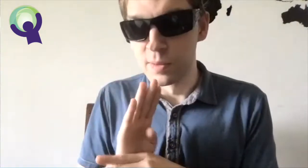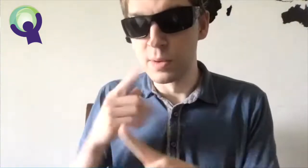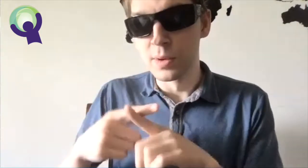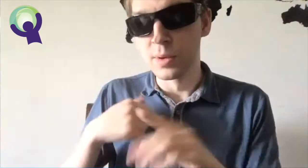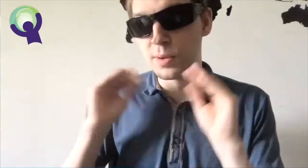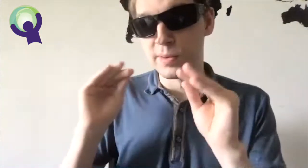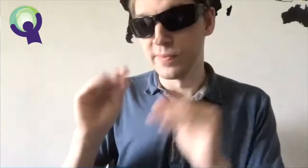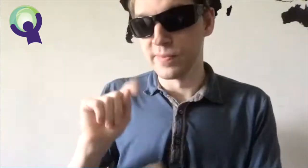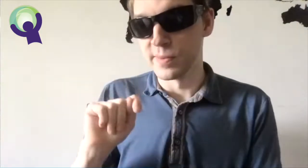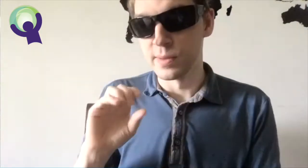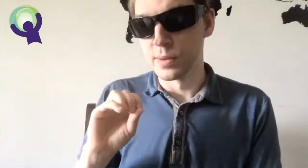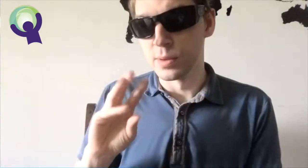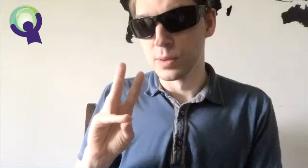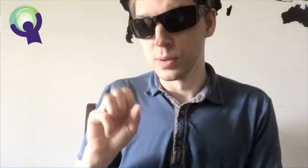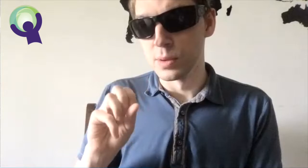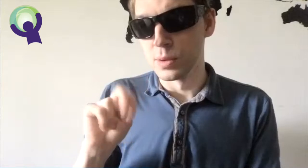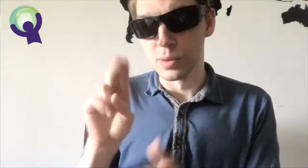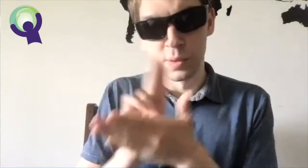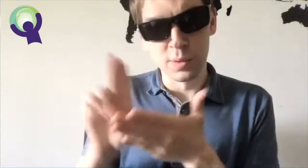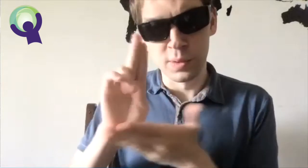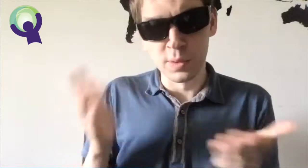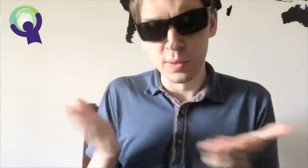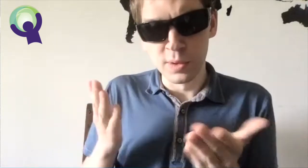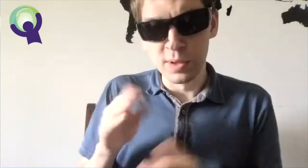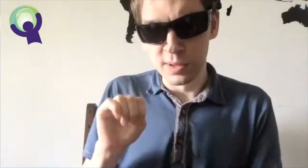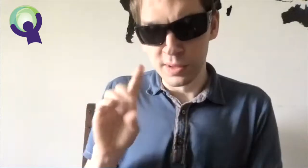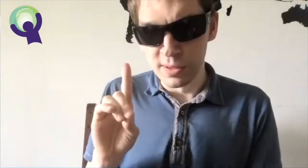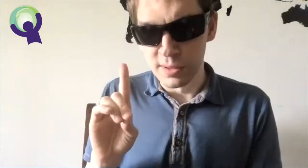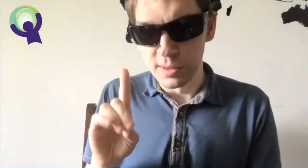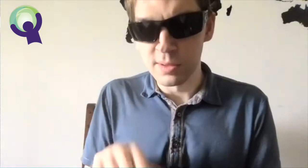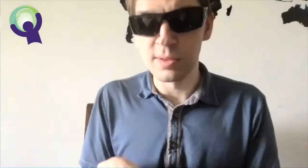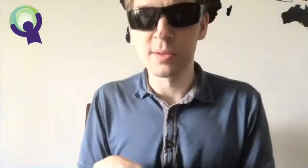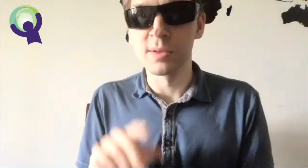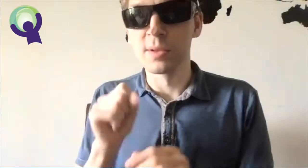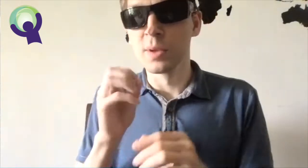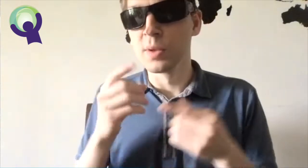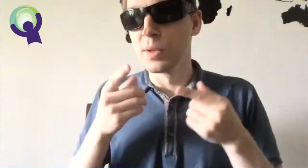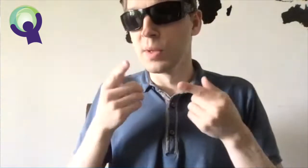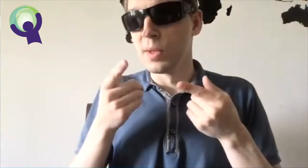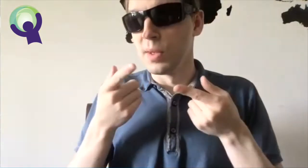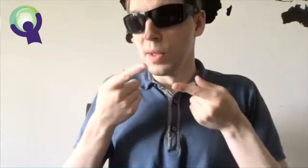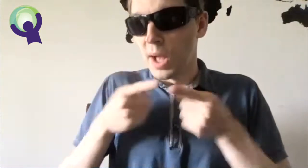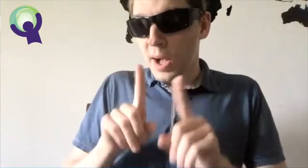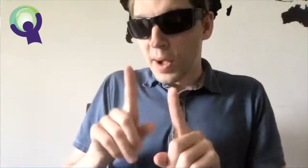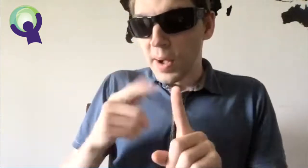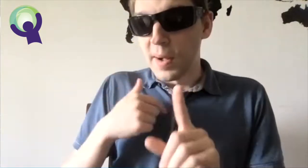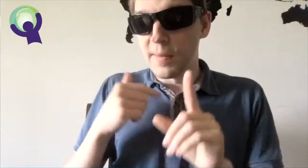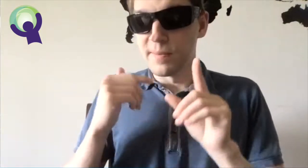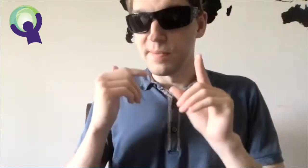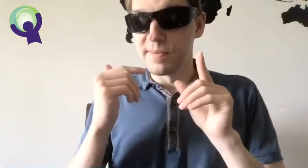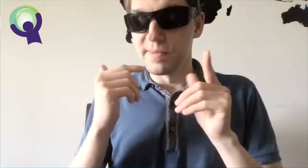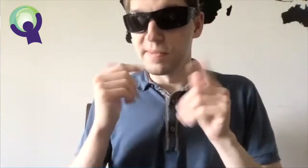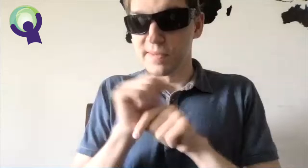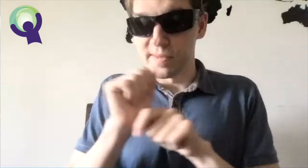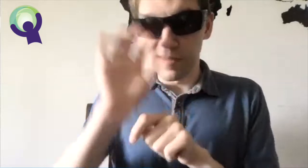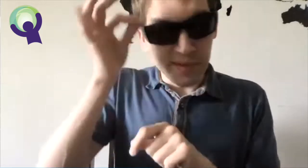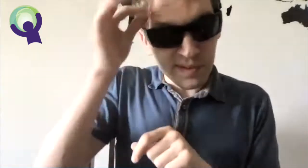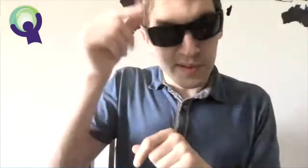and I left that to start my own business. Also, work for Towson University here in Maryland.